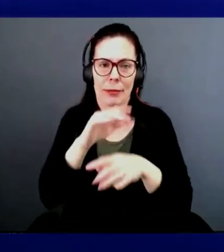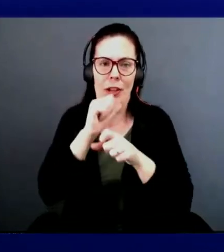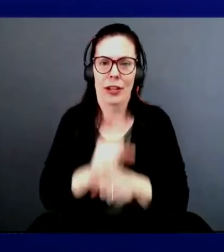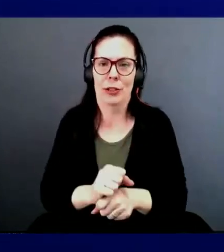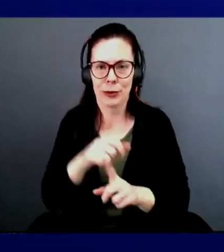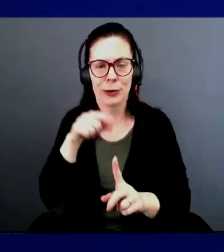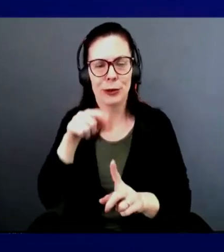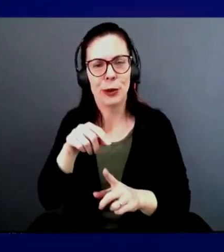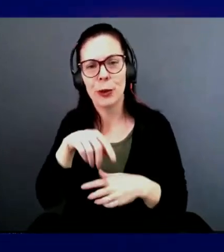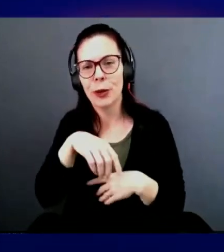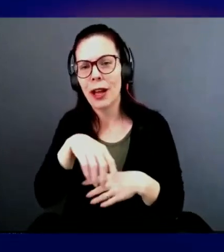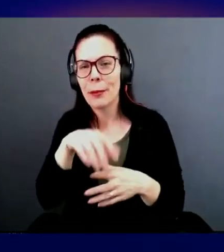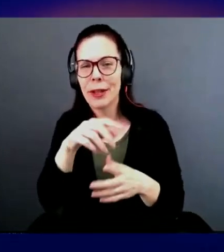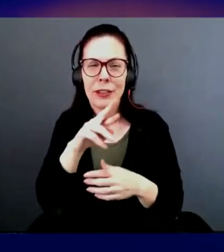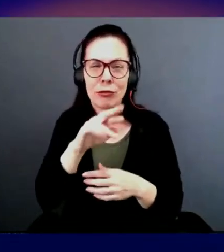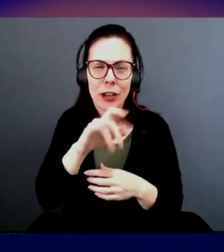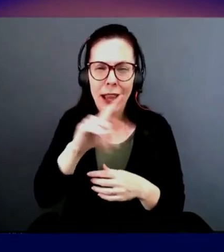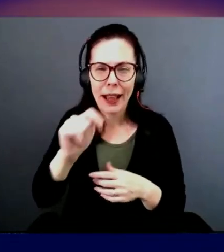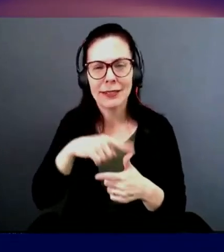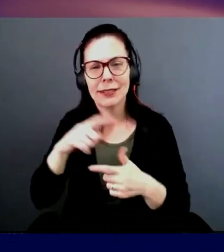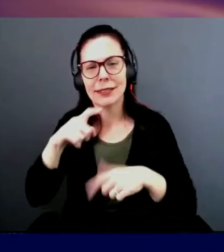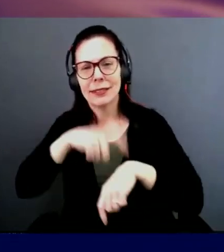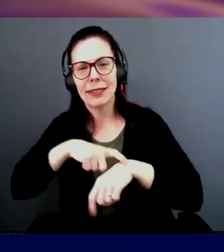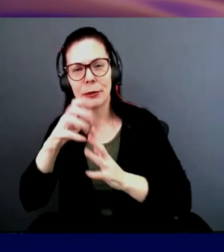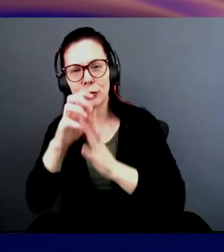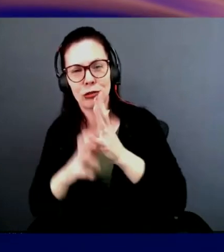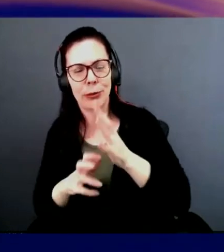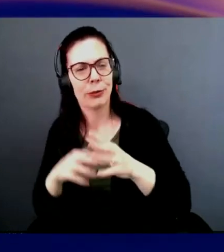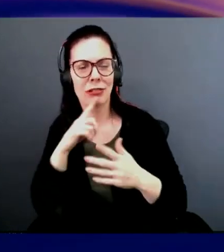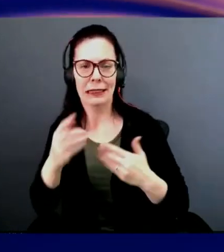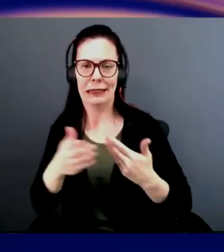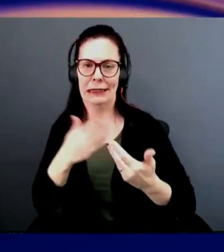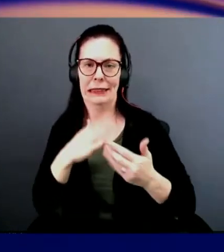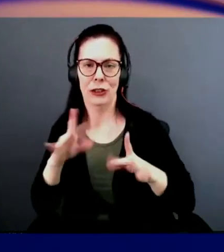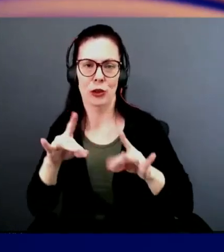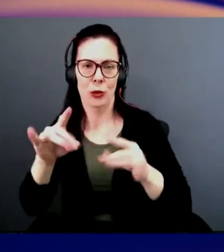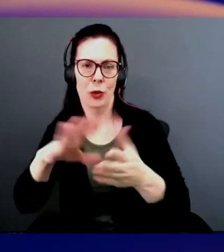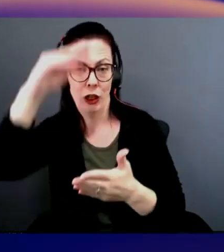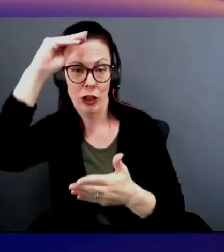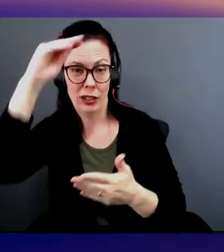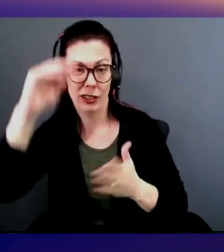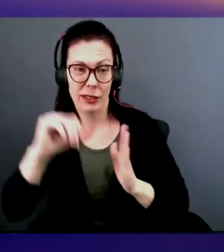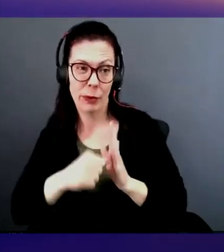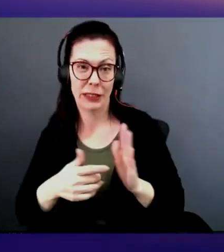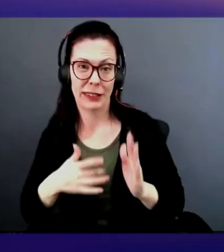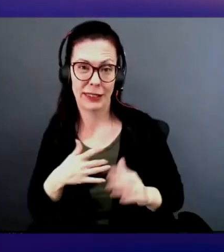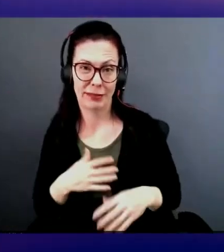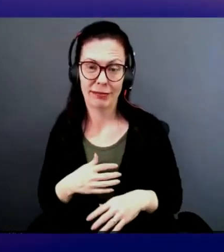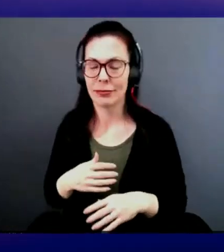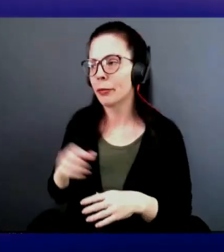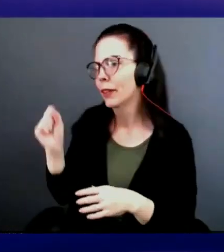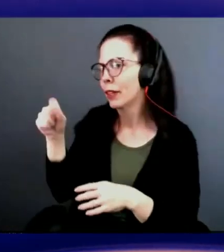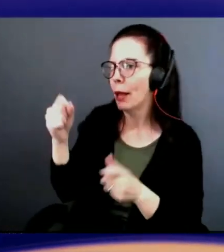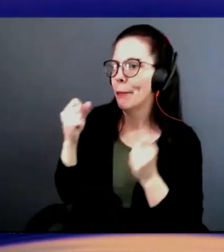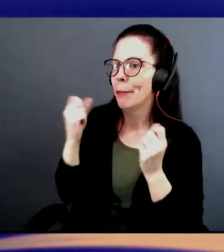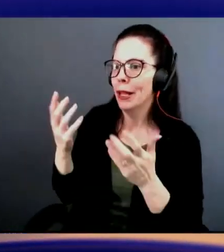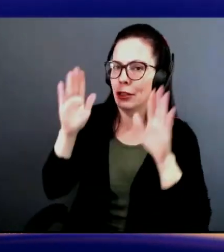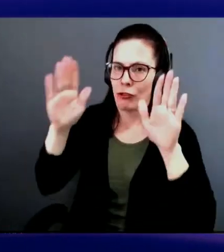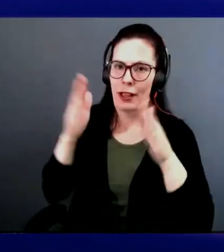but yeah it was super easy to pick up. I was impressed. Yeah so a lot of really great things that have been announced during the keynote.